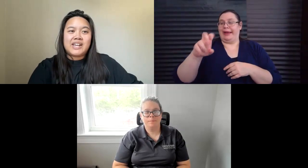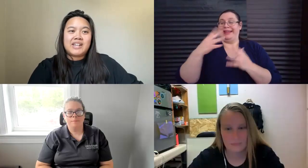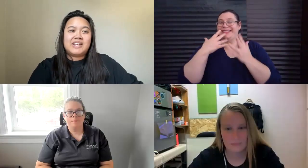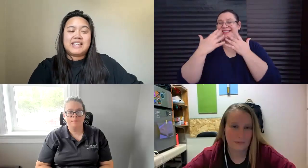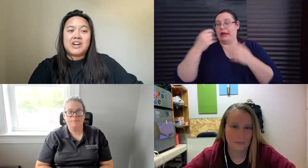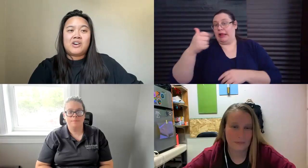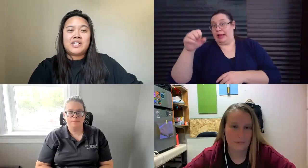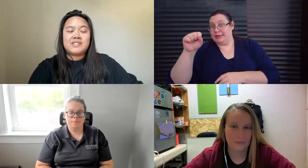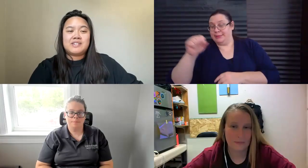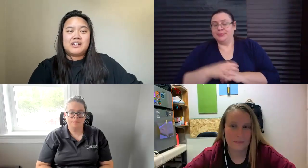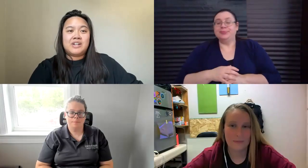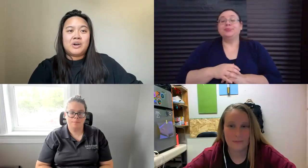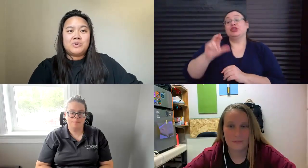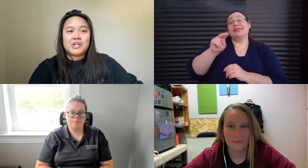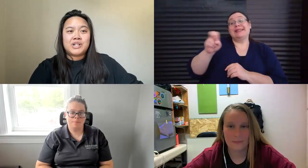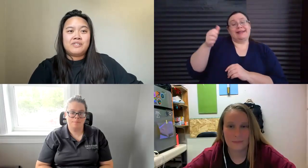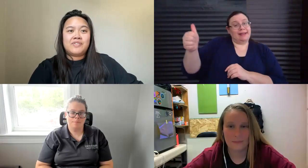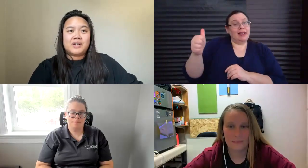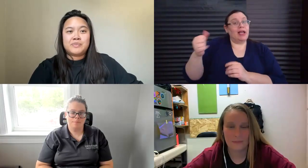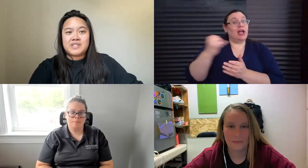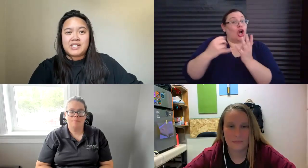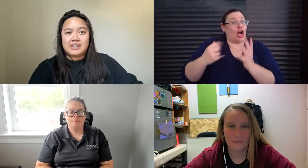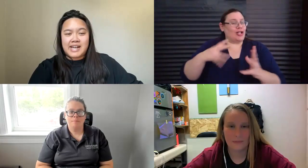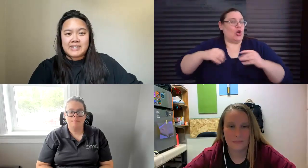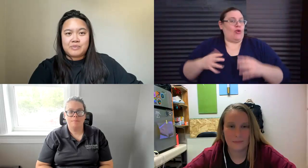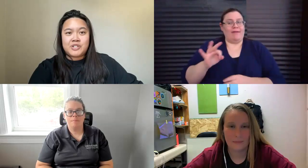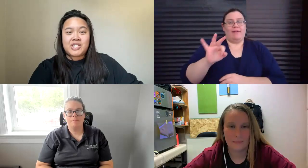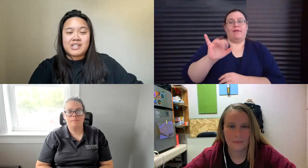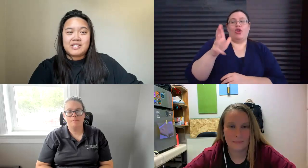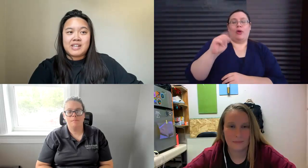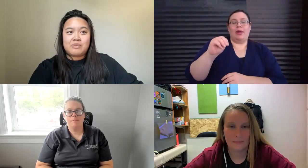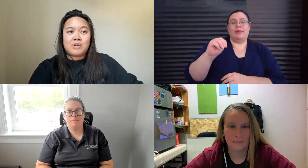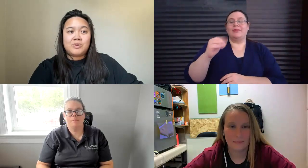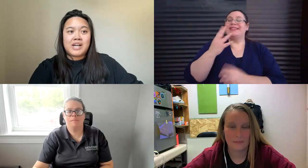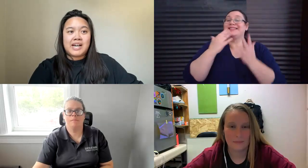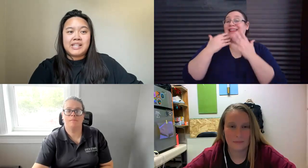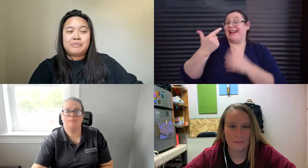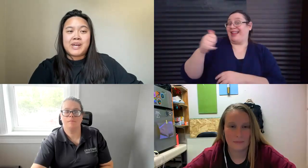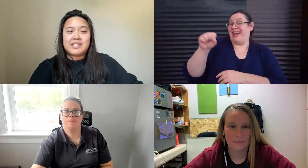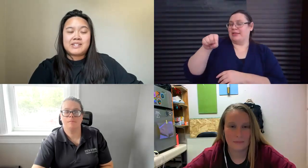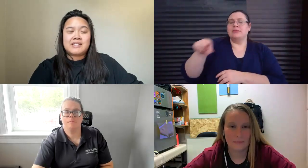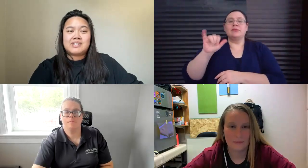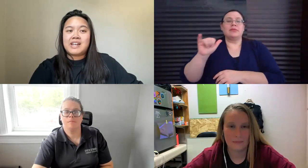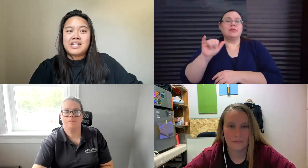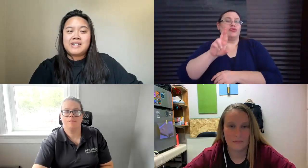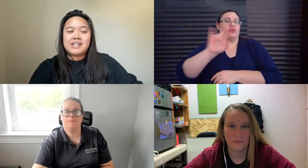Renee is the artist and owner of Fulcrum stained glass which is a Rhode Island based stained